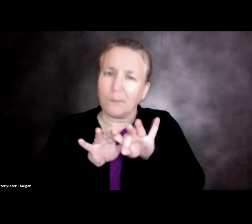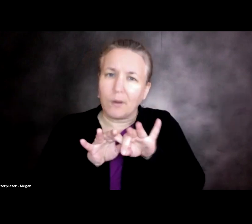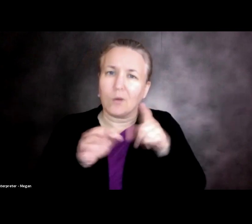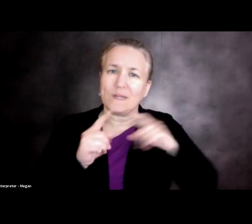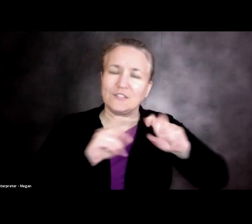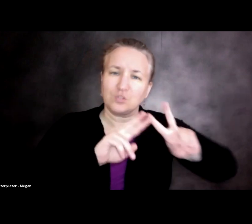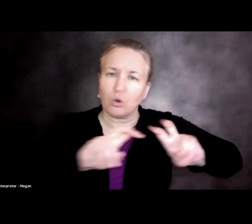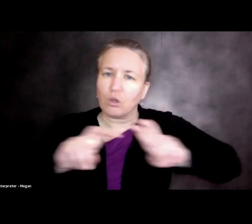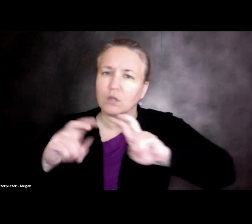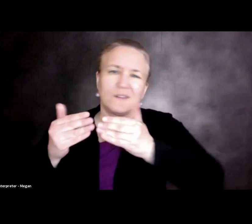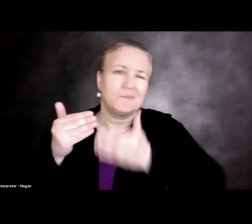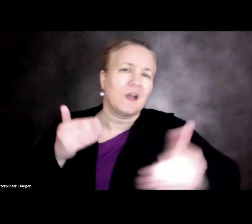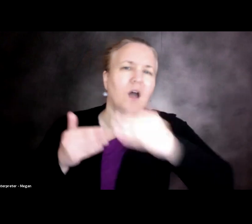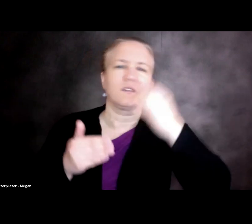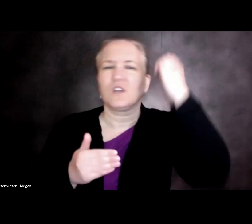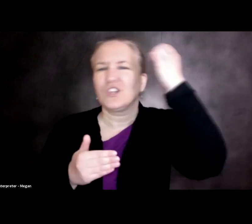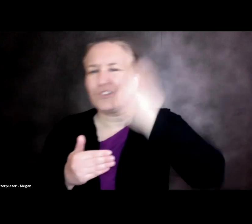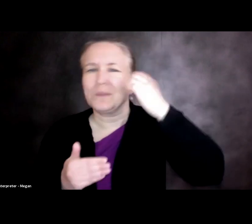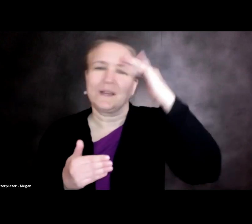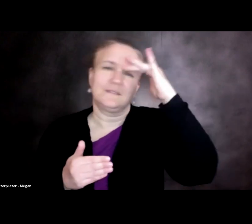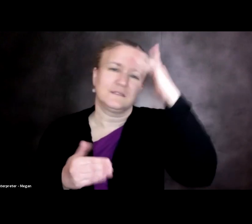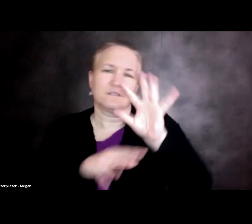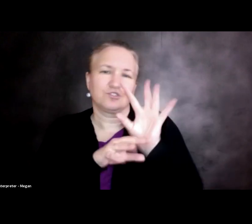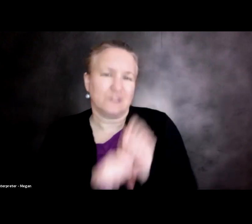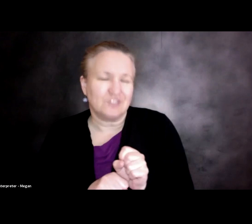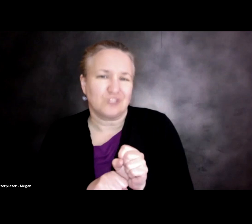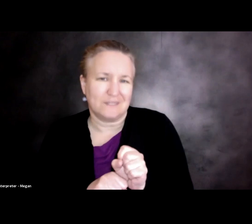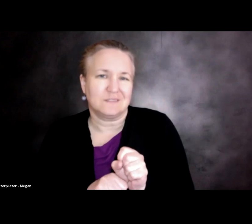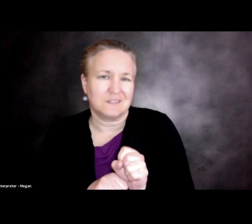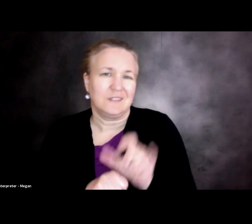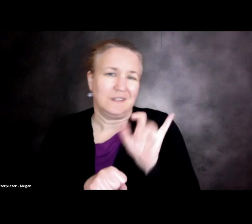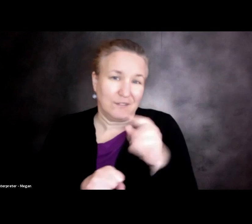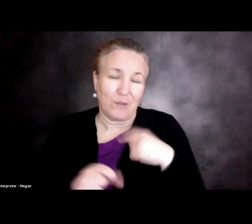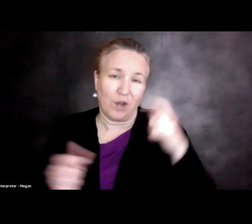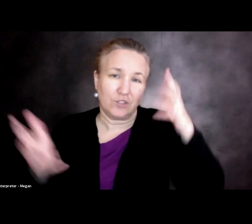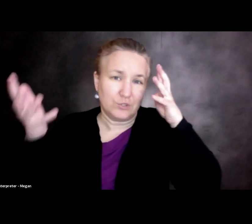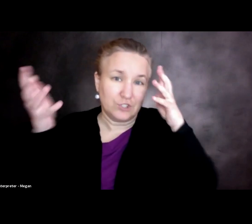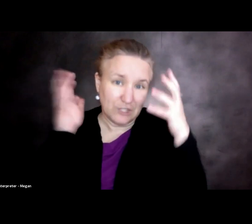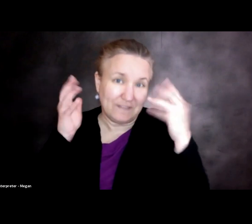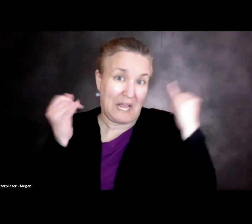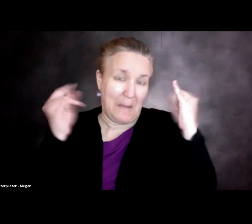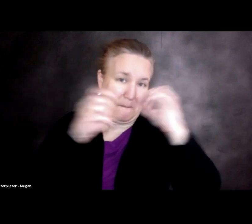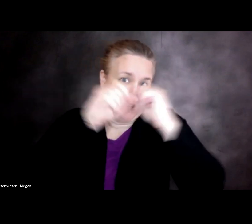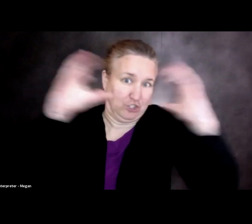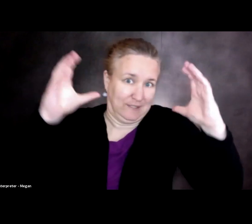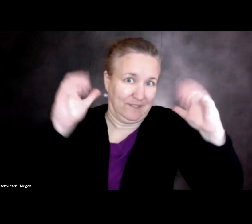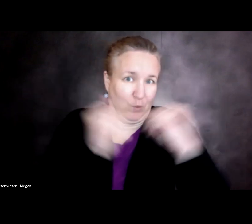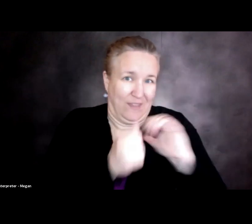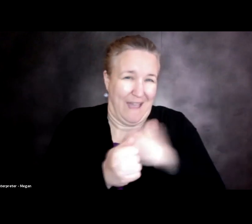beyond European philosophical traditions, if we are to shift imaginatively in our thinking on this issue.